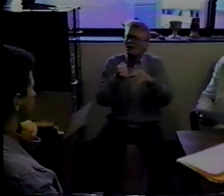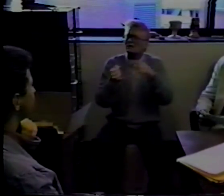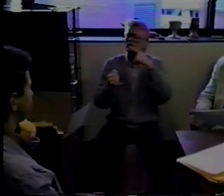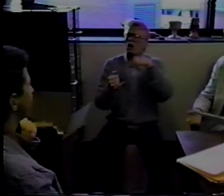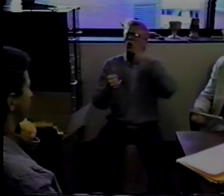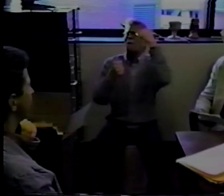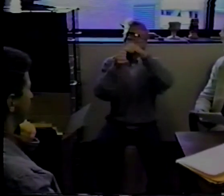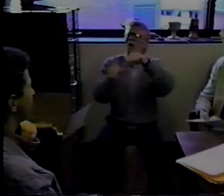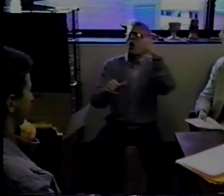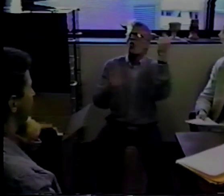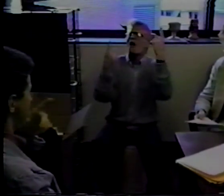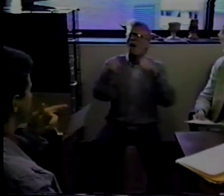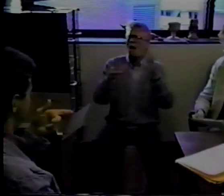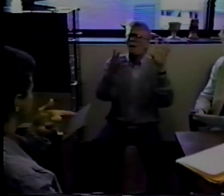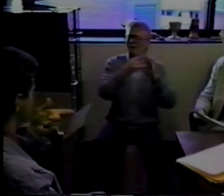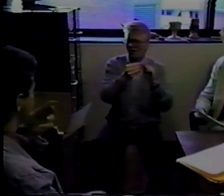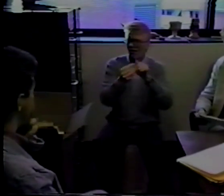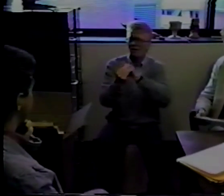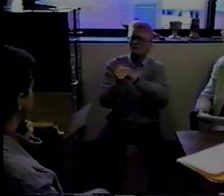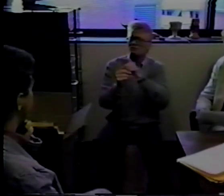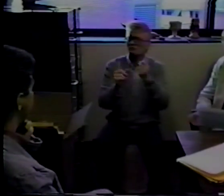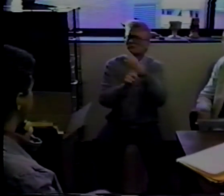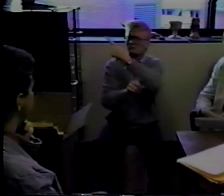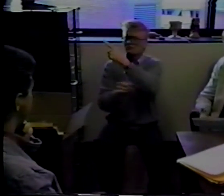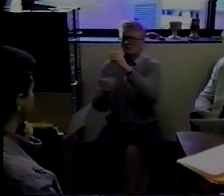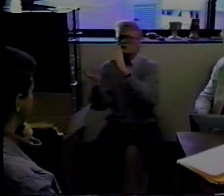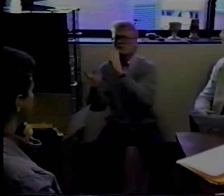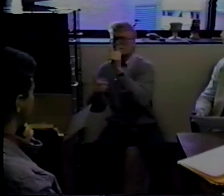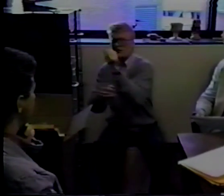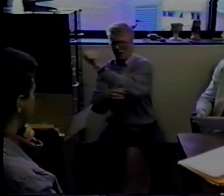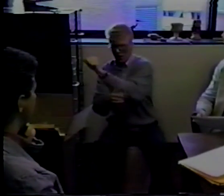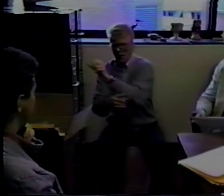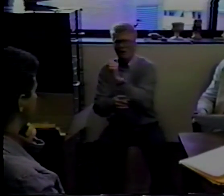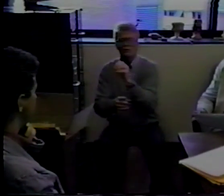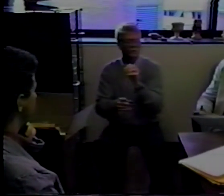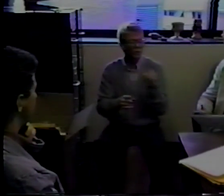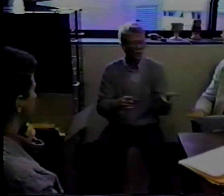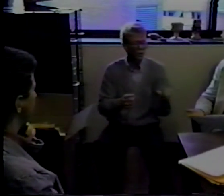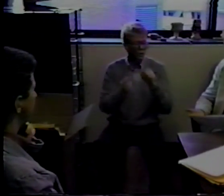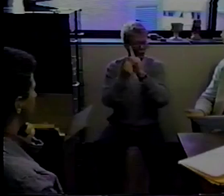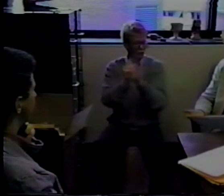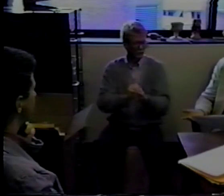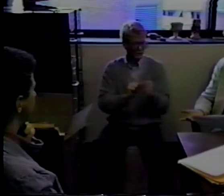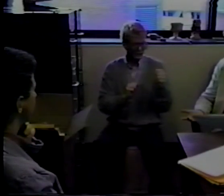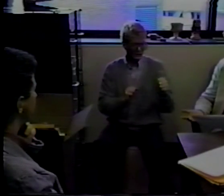going to another story. Good. The translation is not exactly idiomatic